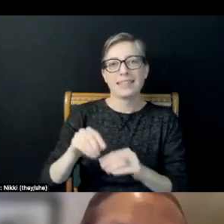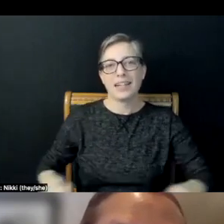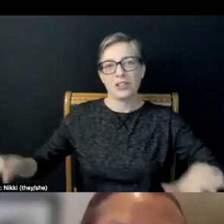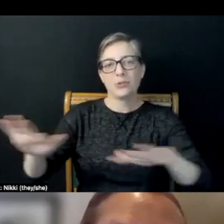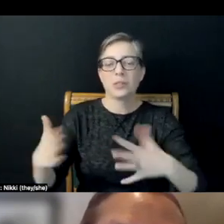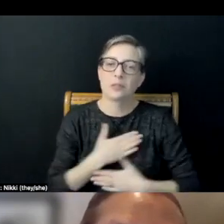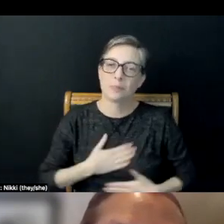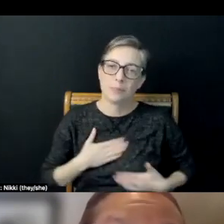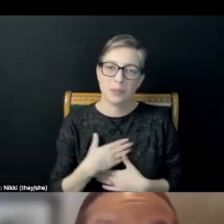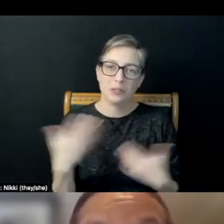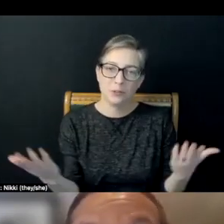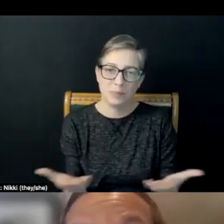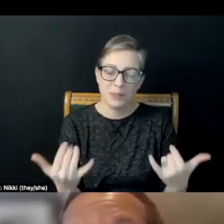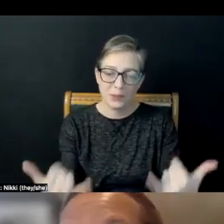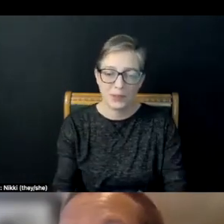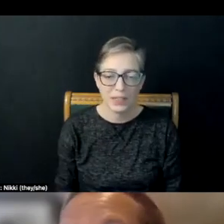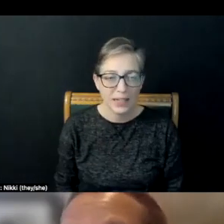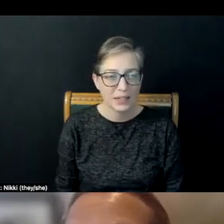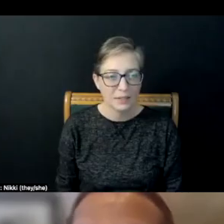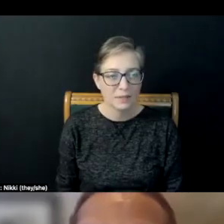As the slide mentions, I am low vision,